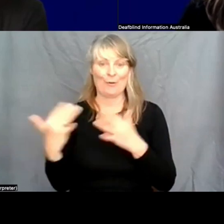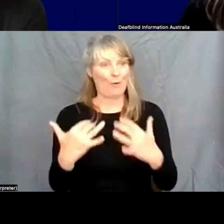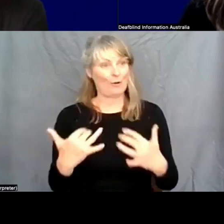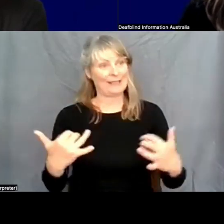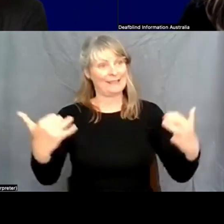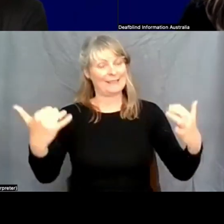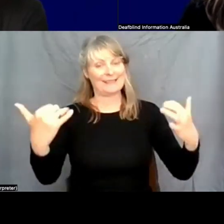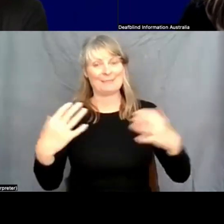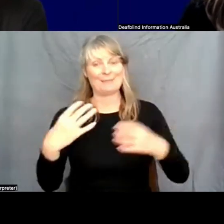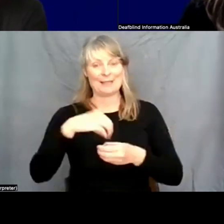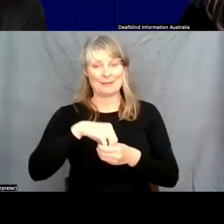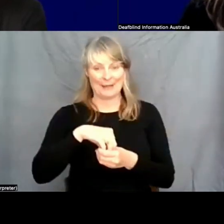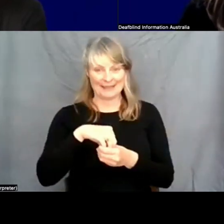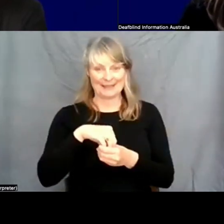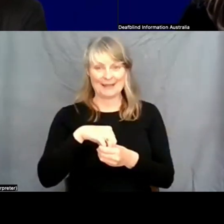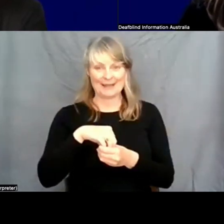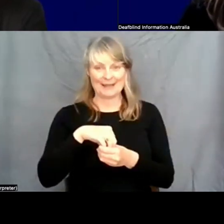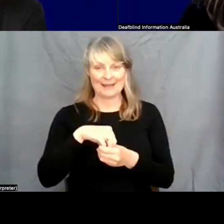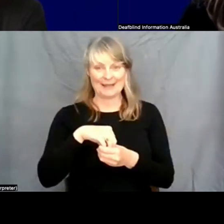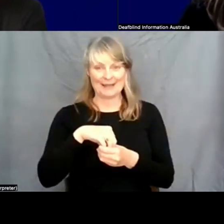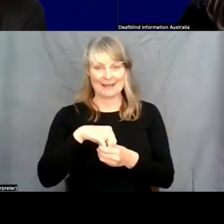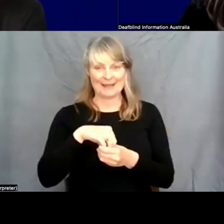but biggest thanks to Steve for your preparation and as I said,